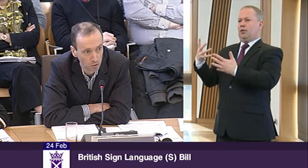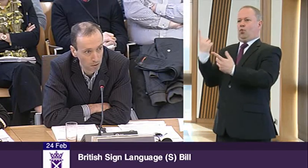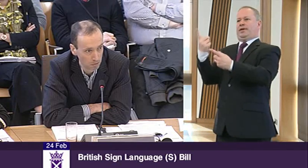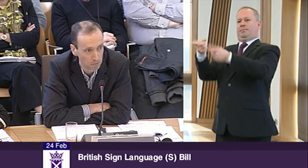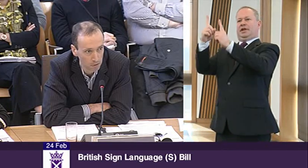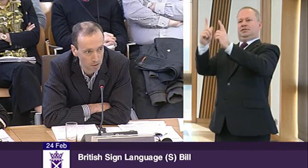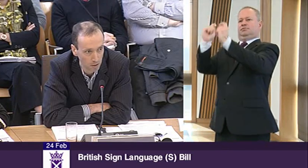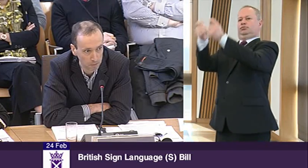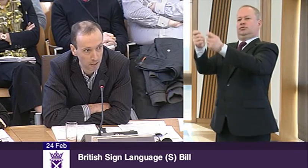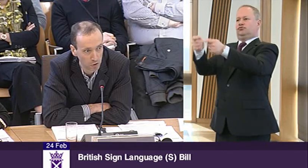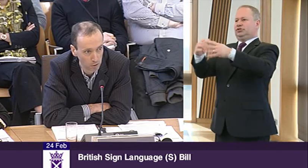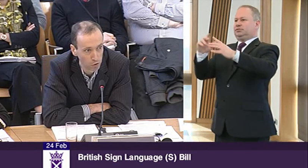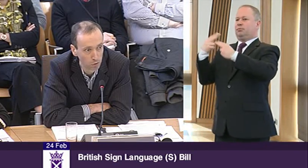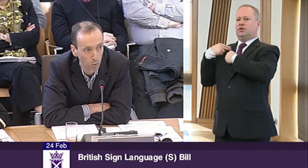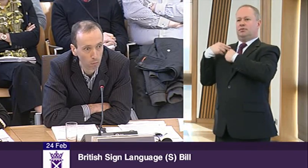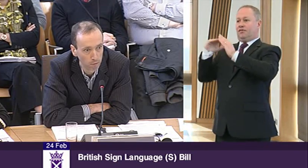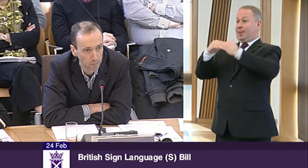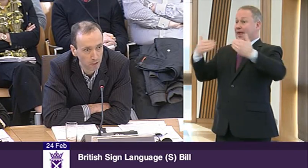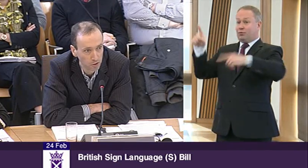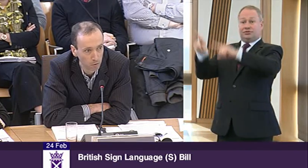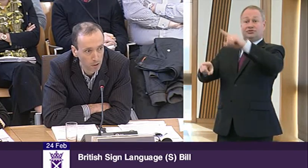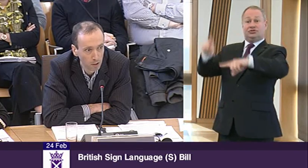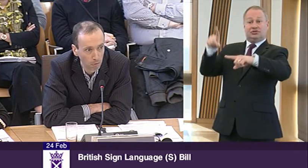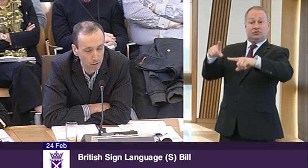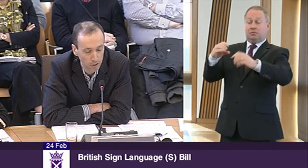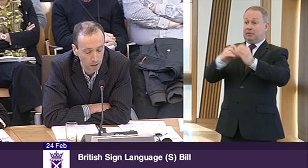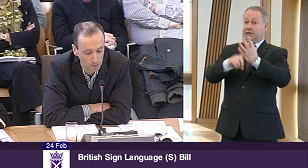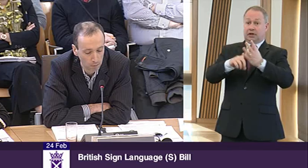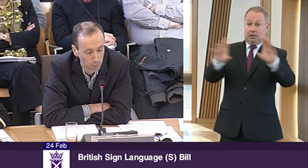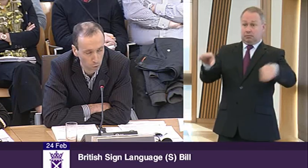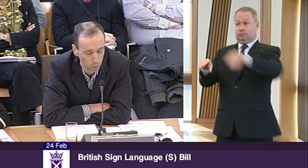responsibility for languages at the moment, so there is a potential logical home for BSL